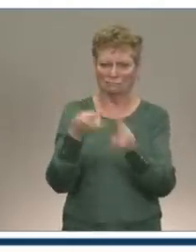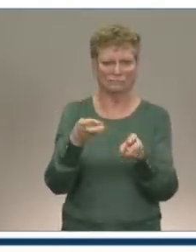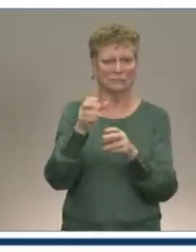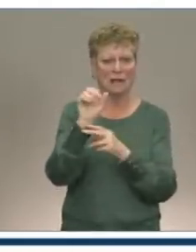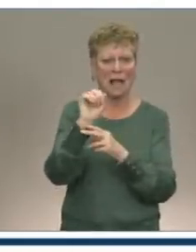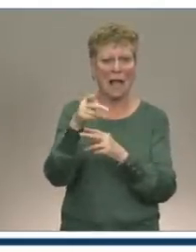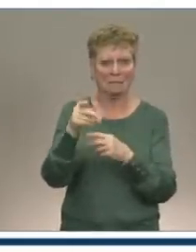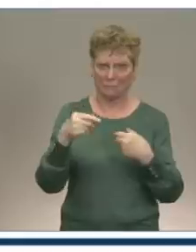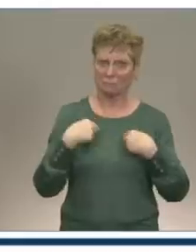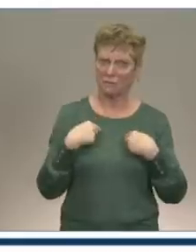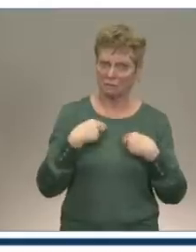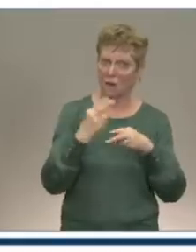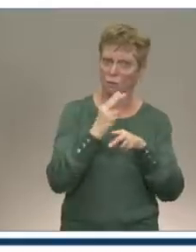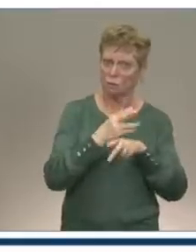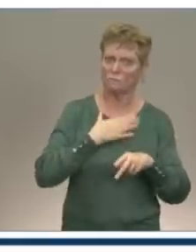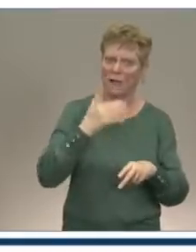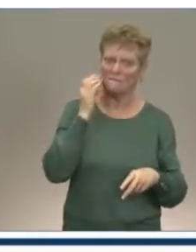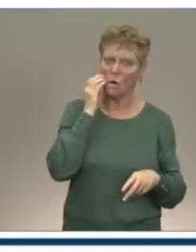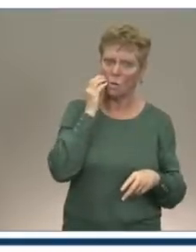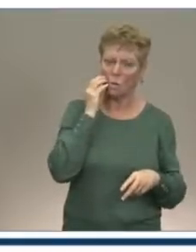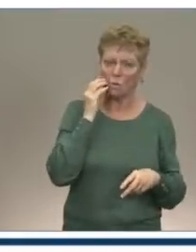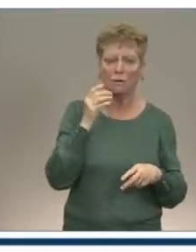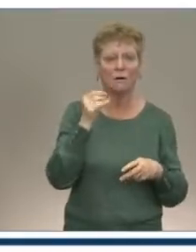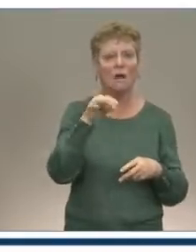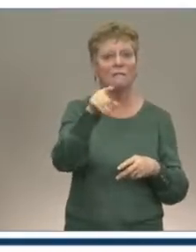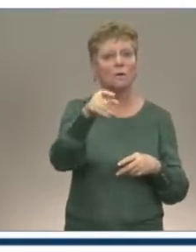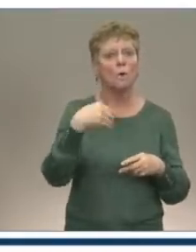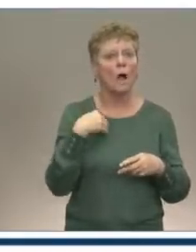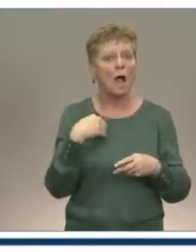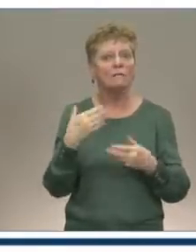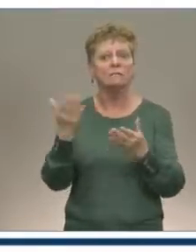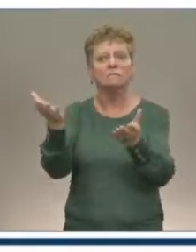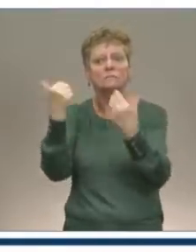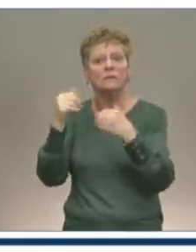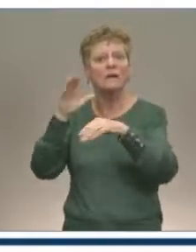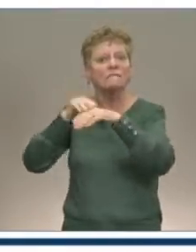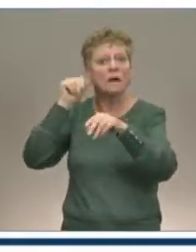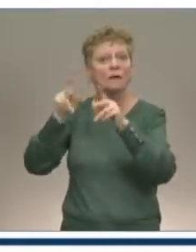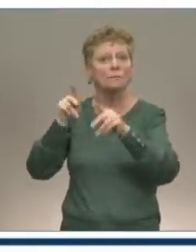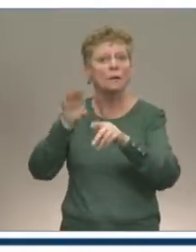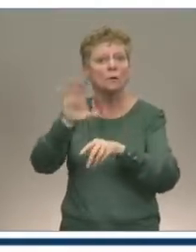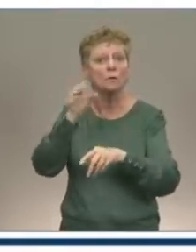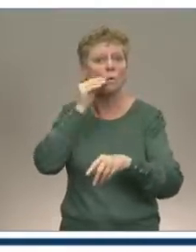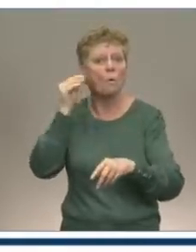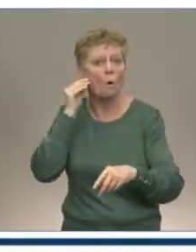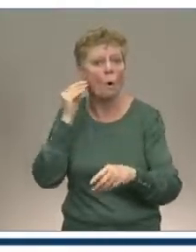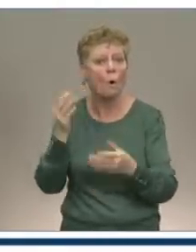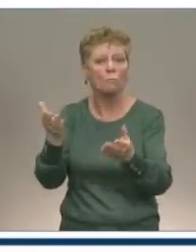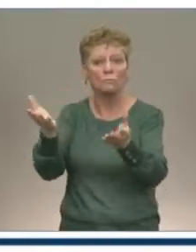on my phone so if you're hosting um even something at your house so heading into the the holidays and